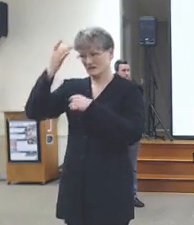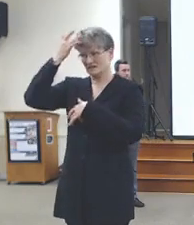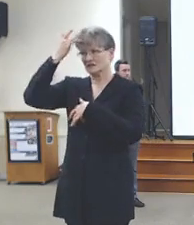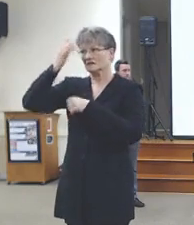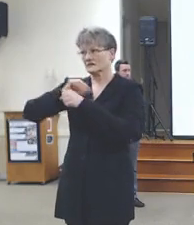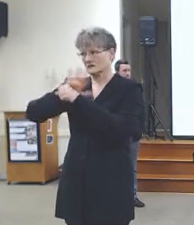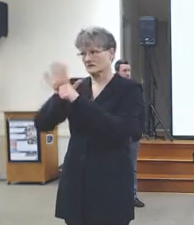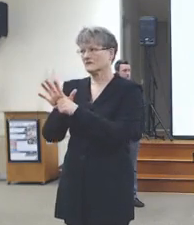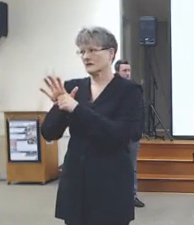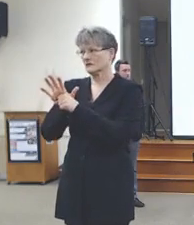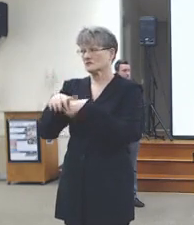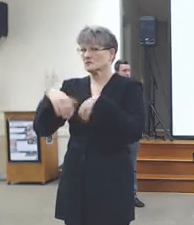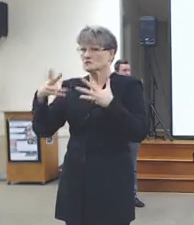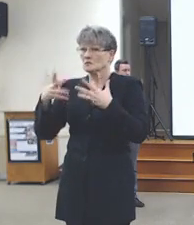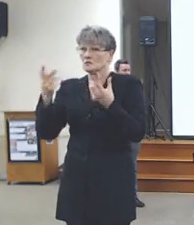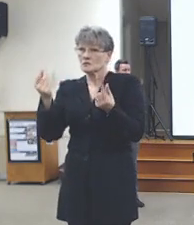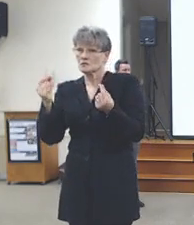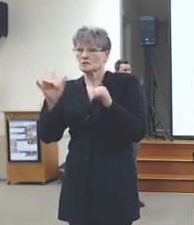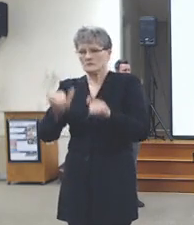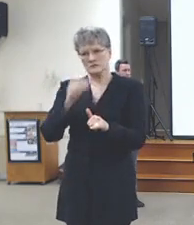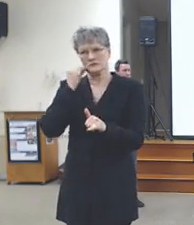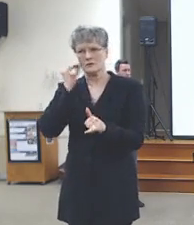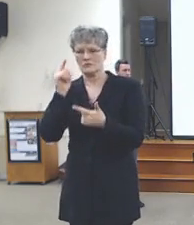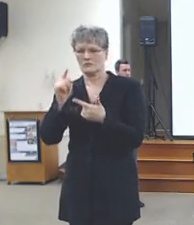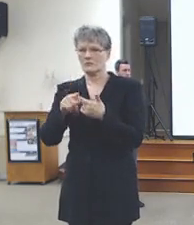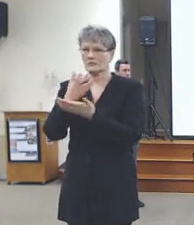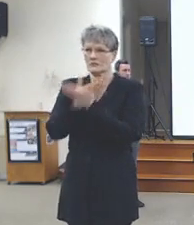staying home all of those different things are going to help protect all of